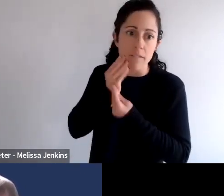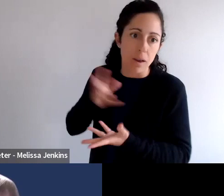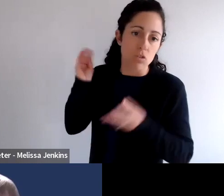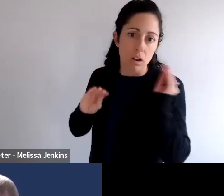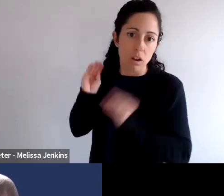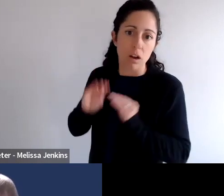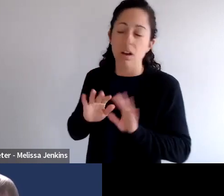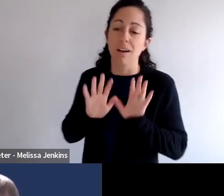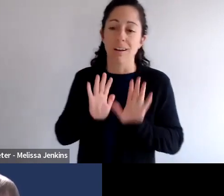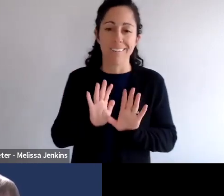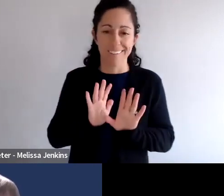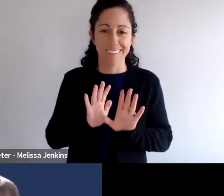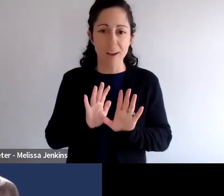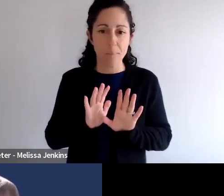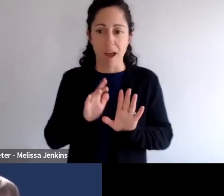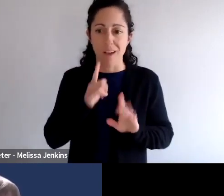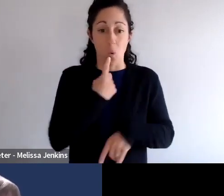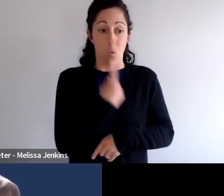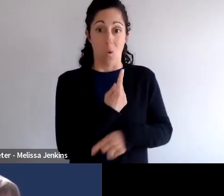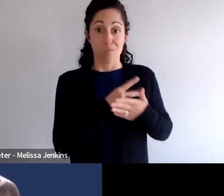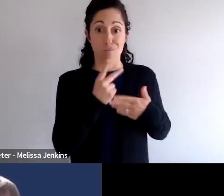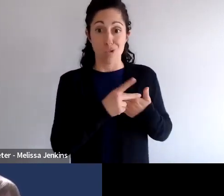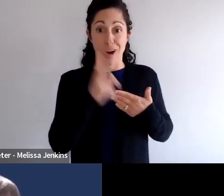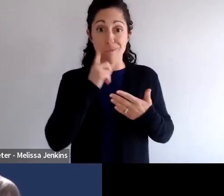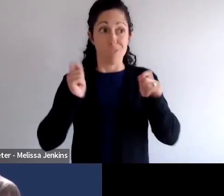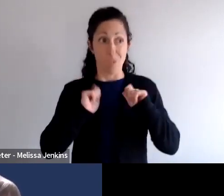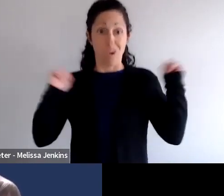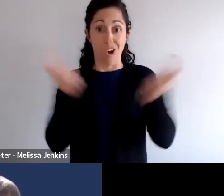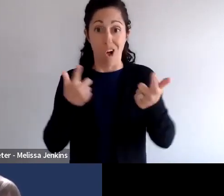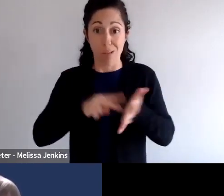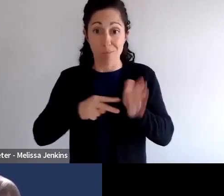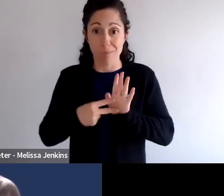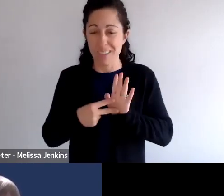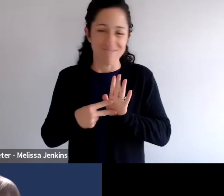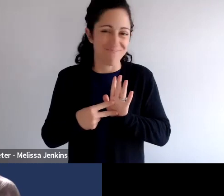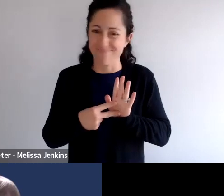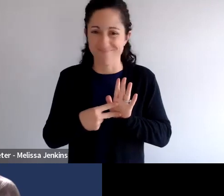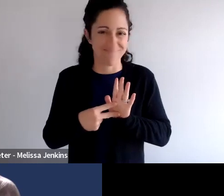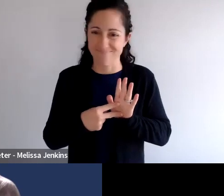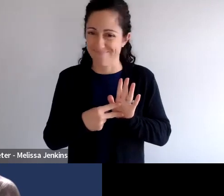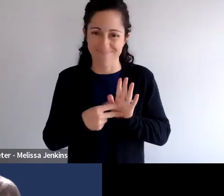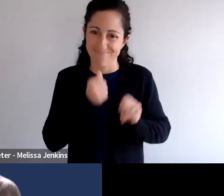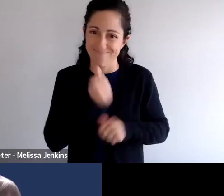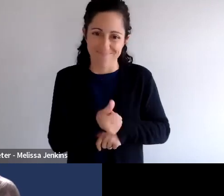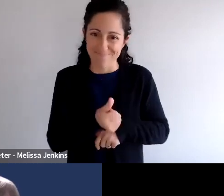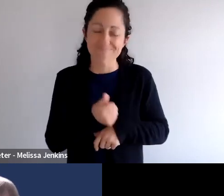serves all the right purposes so um we may not go as deep dive on some things at this point as